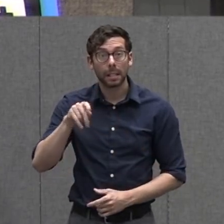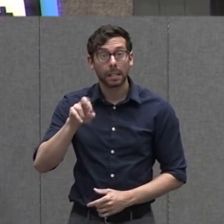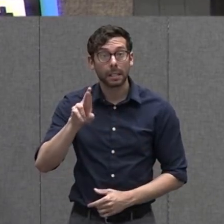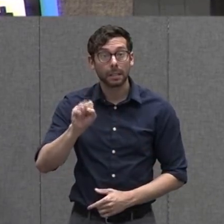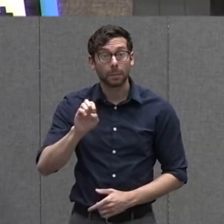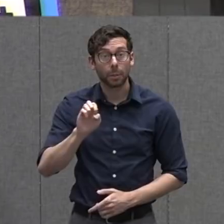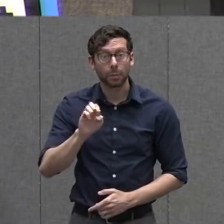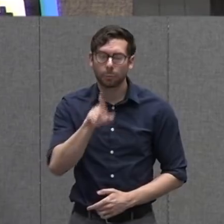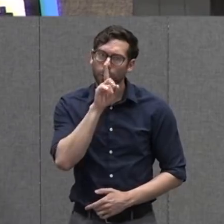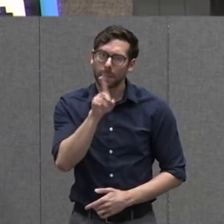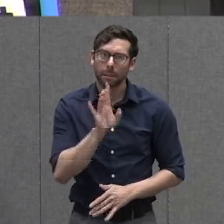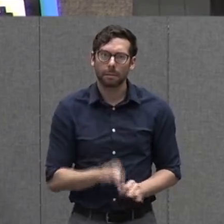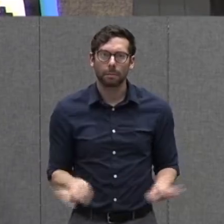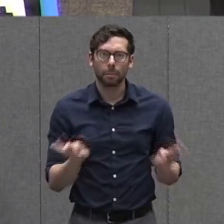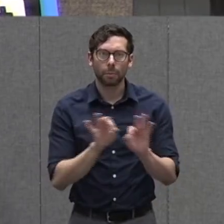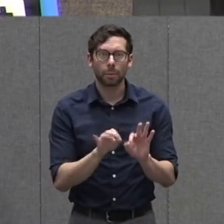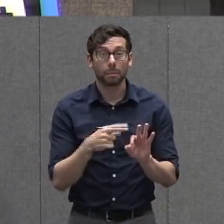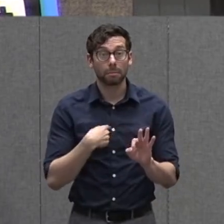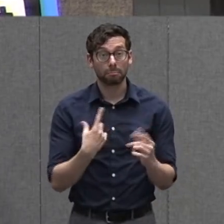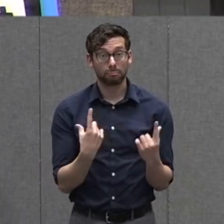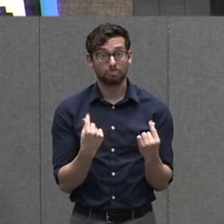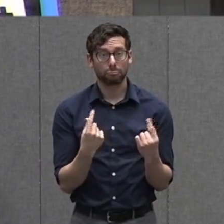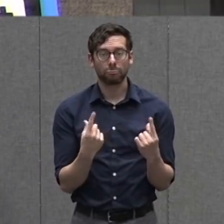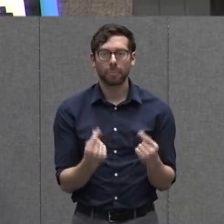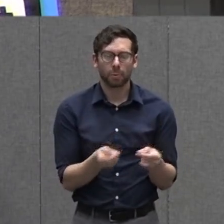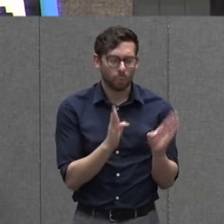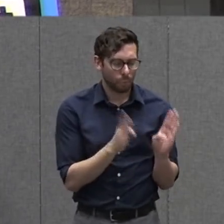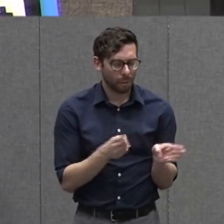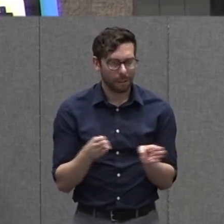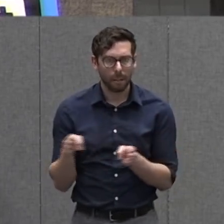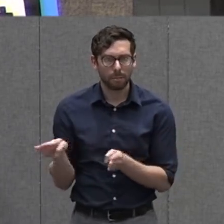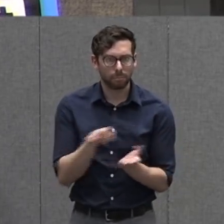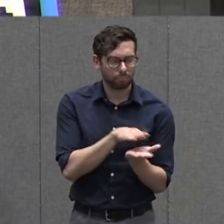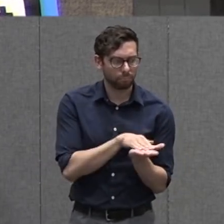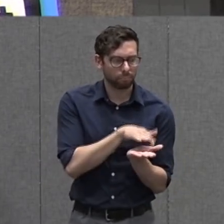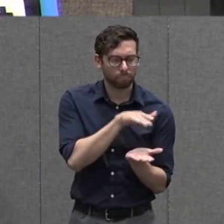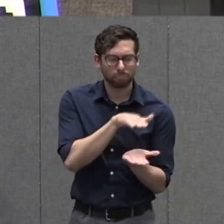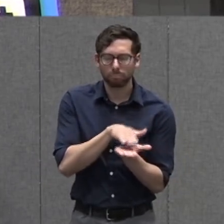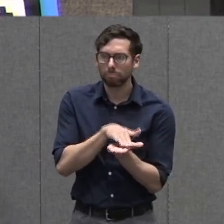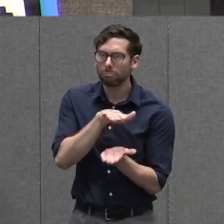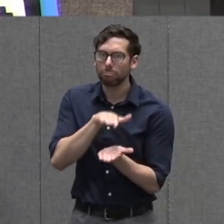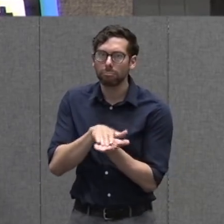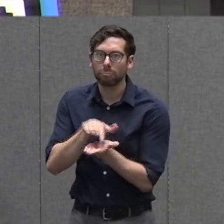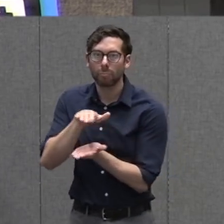my materials so that I know if I usually see a piece of a word at the beginning,